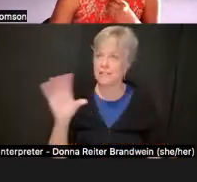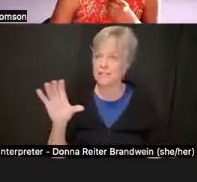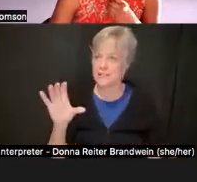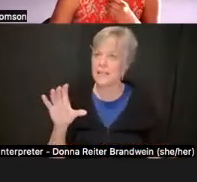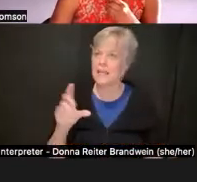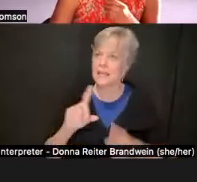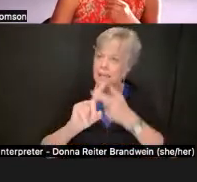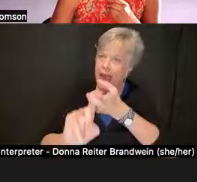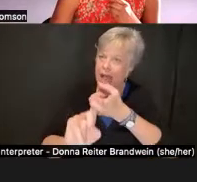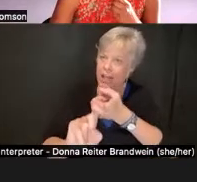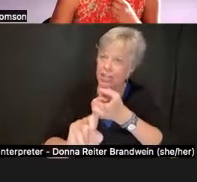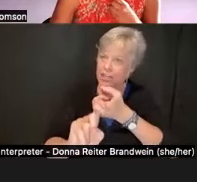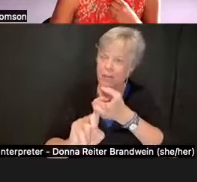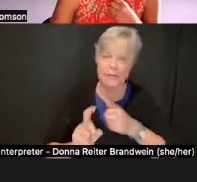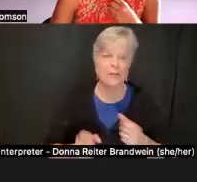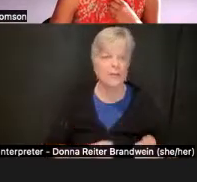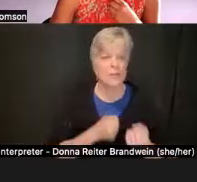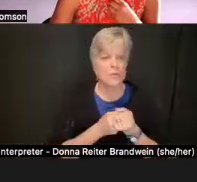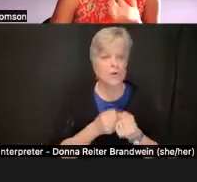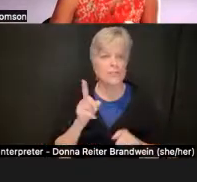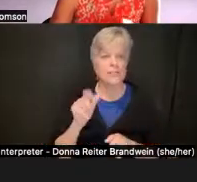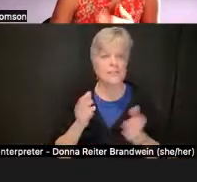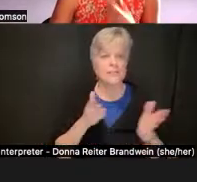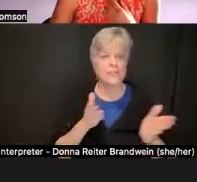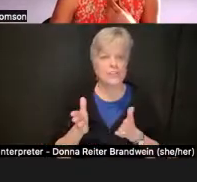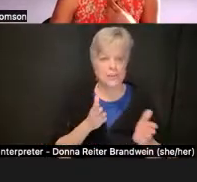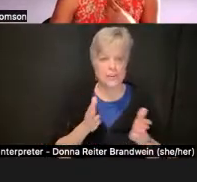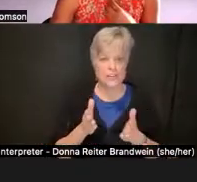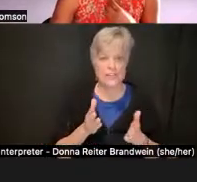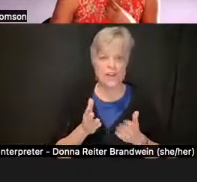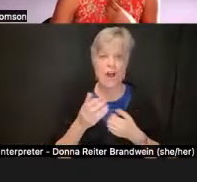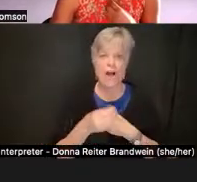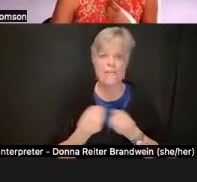and support your disability service office to integrate disability culture.